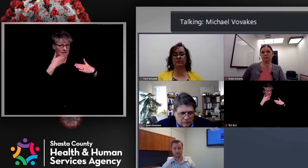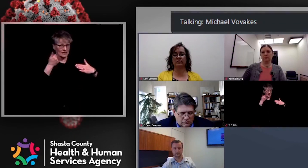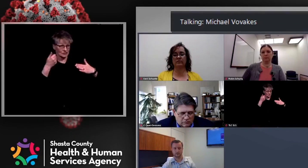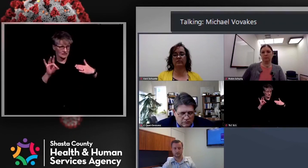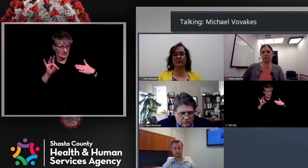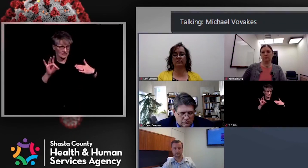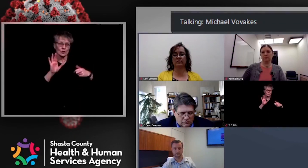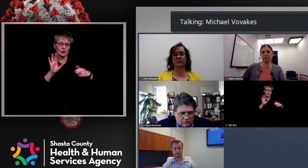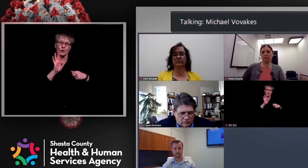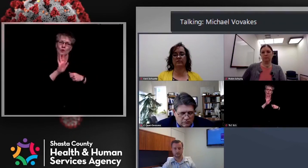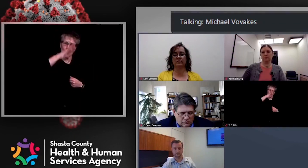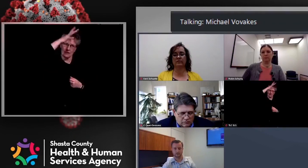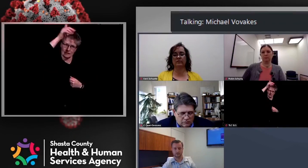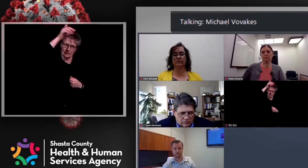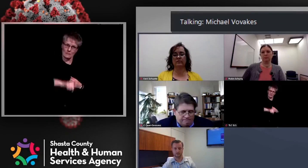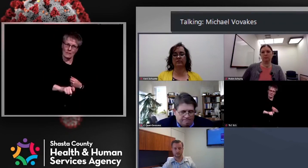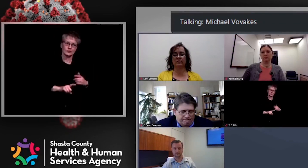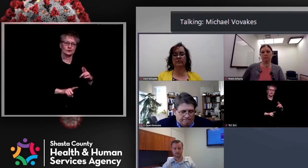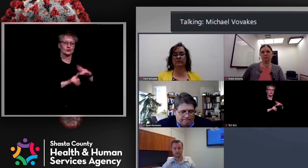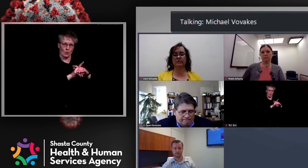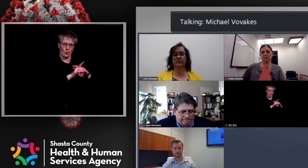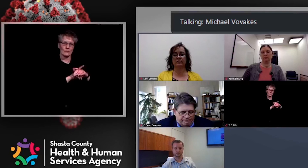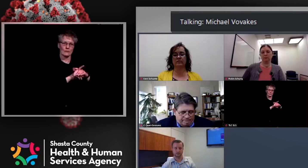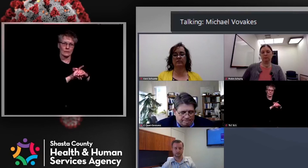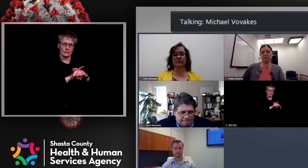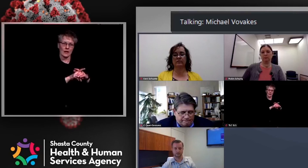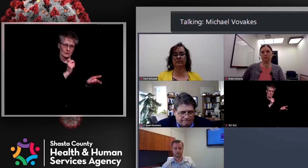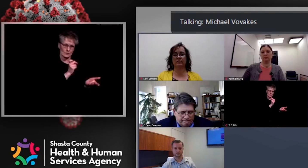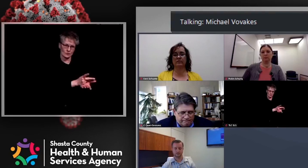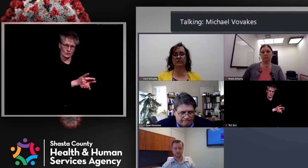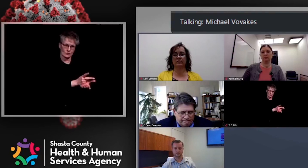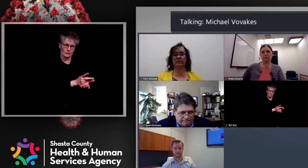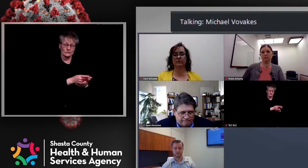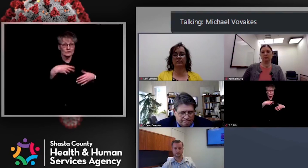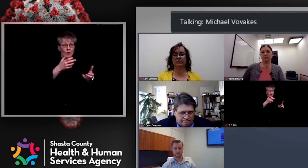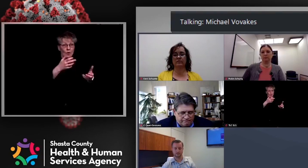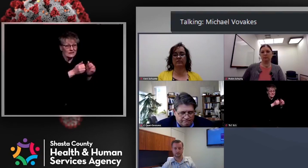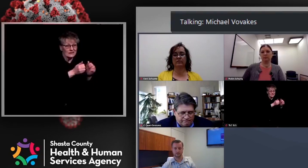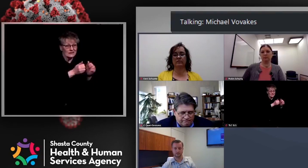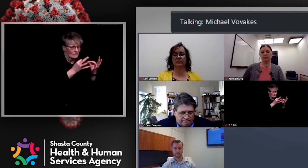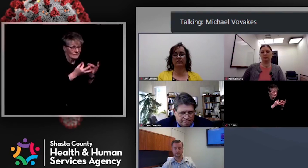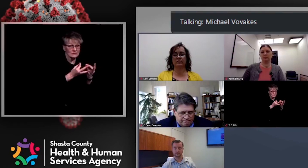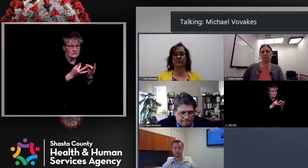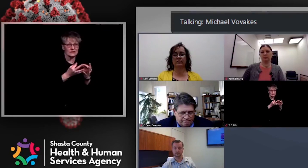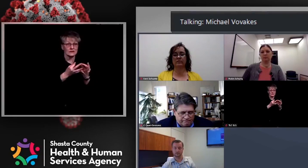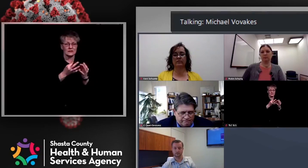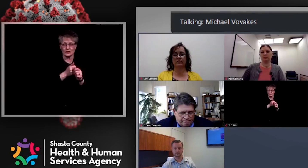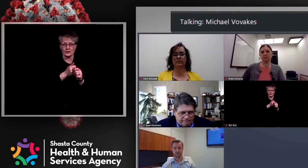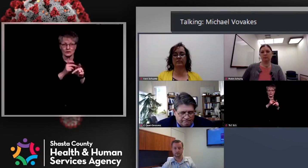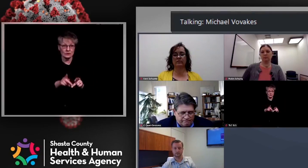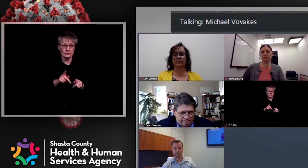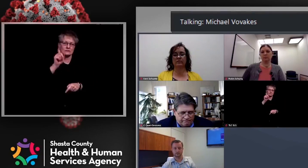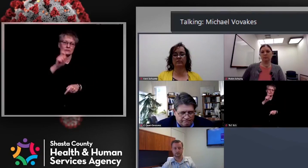So it's a personal choice and a family choice. Children and teenagers usually don't get very